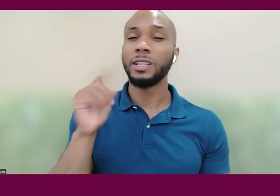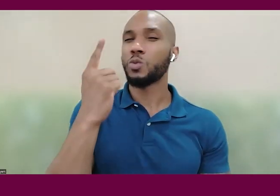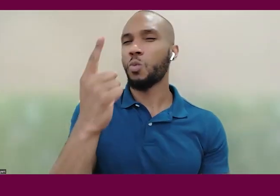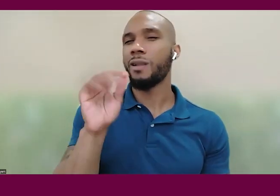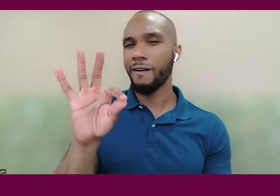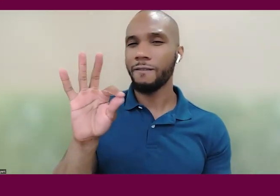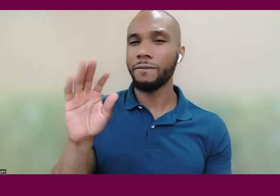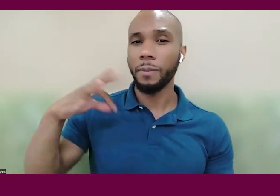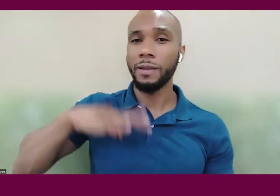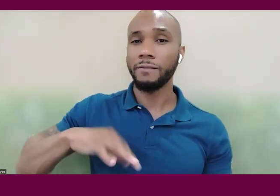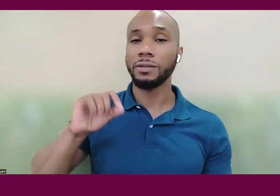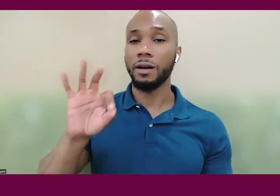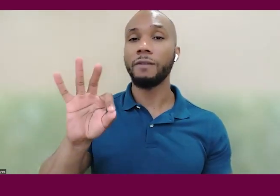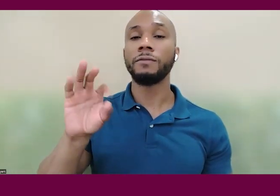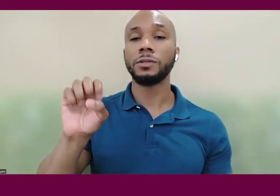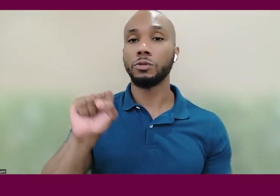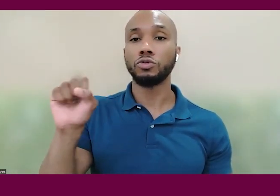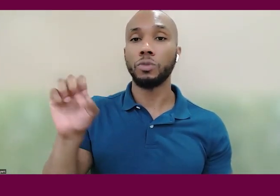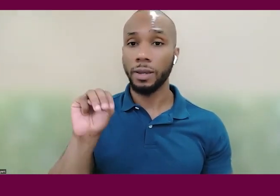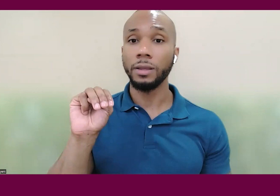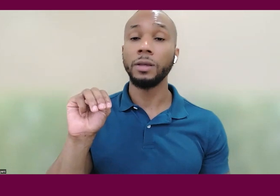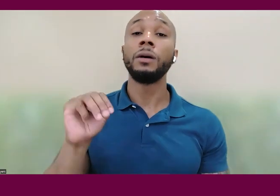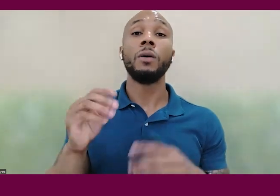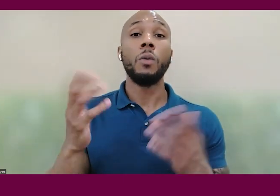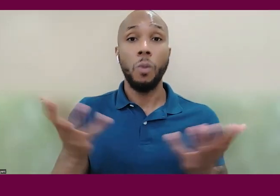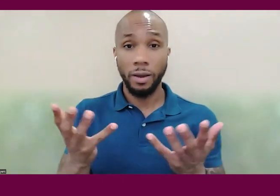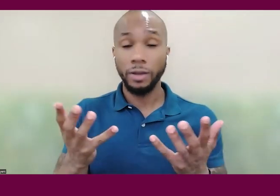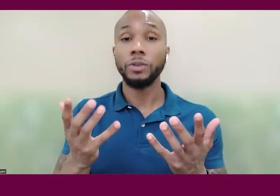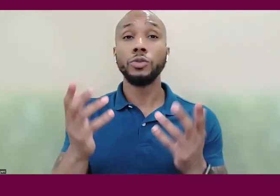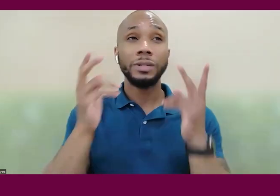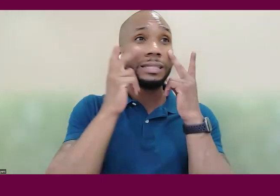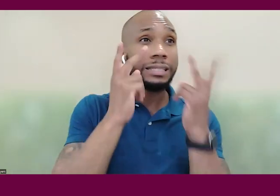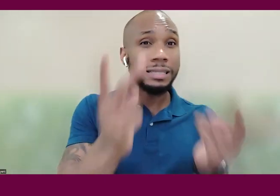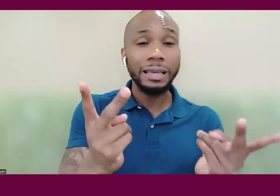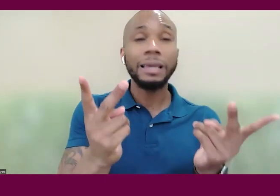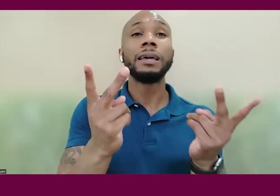That's one of the benefits of social media, anyway, is that you get to see that there